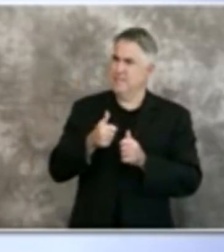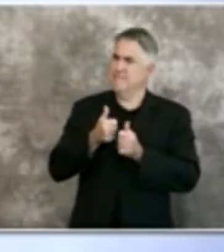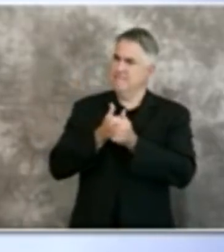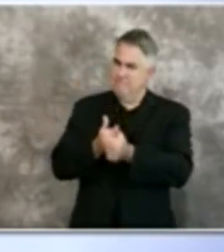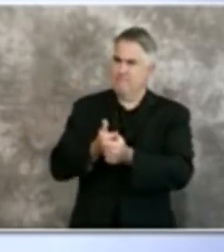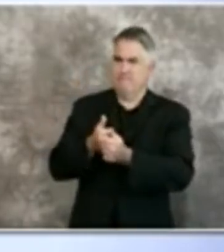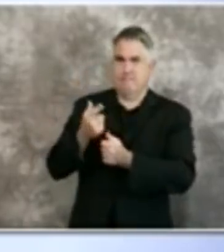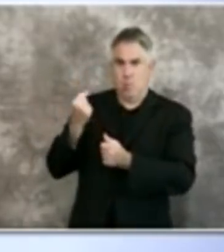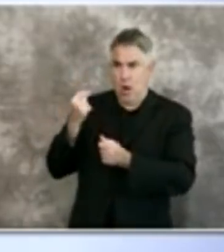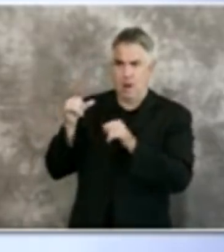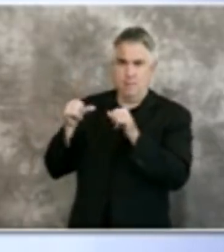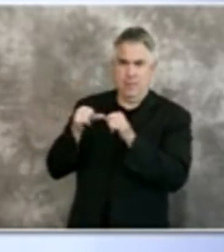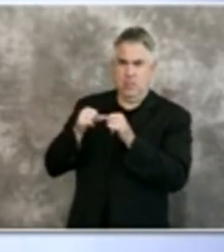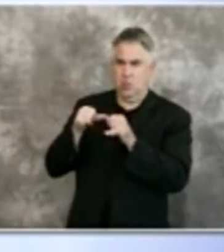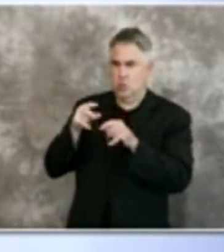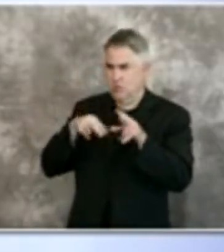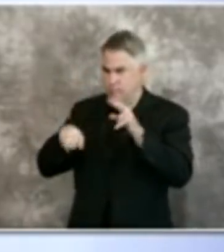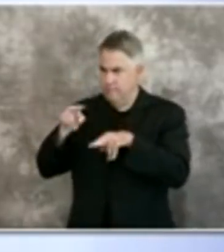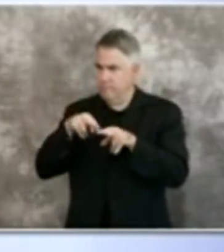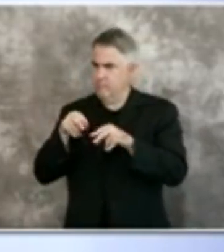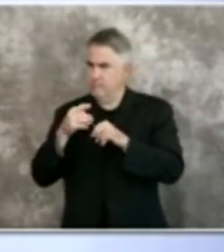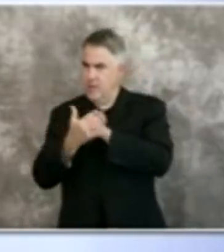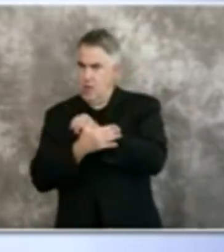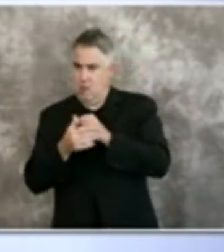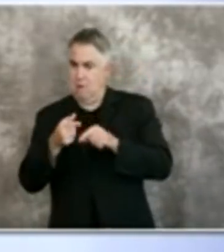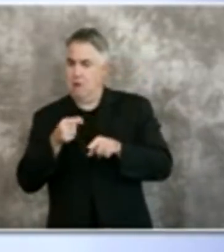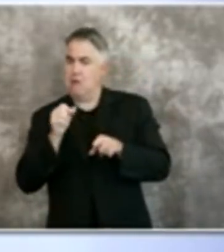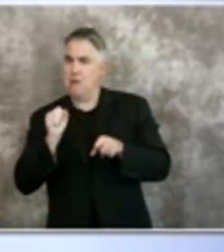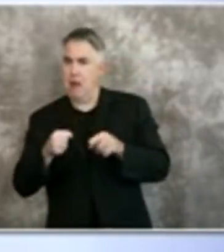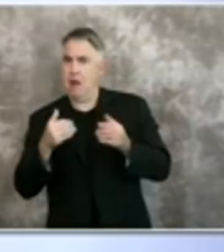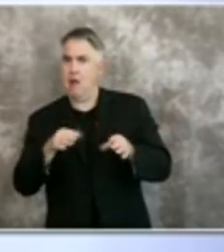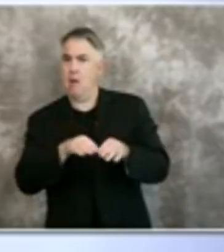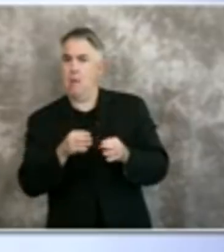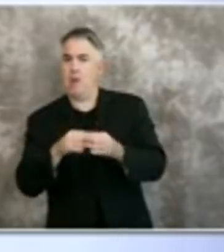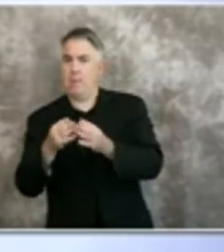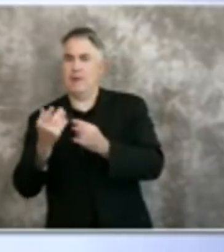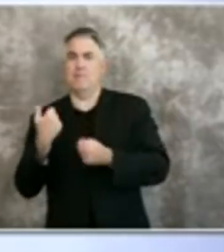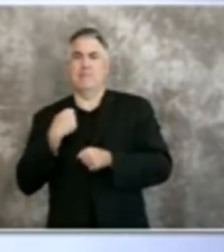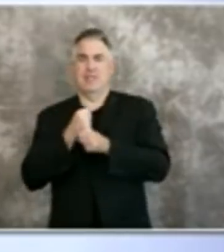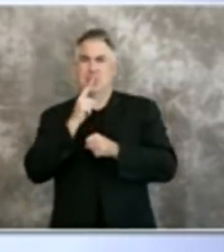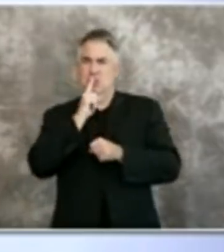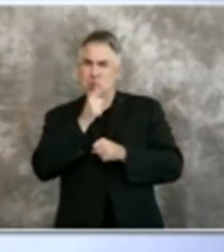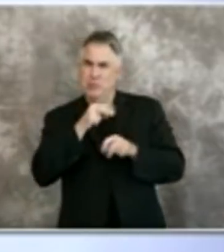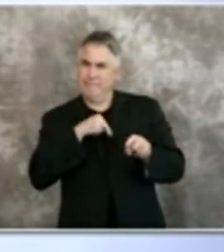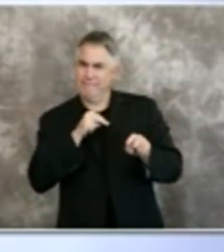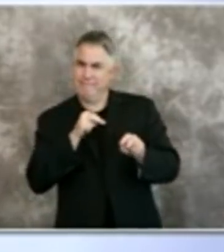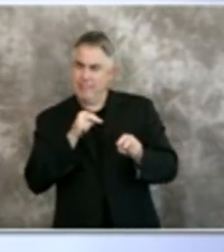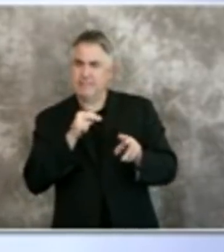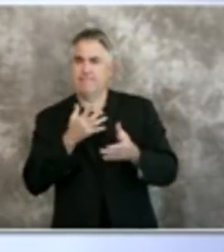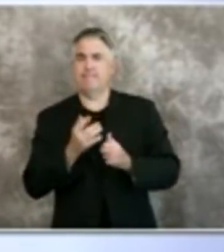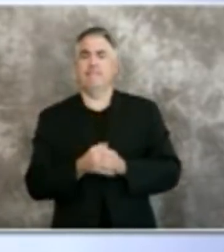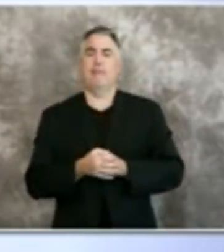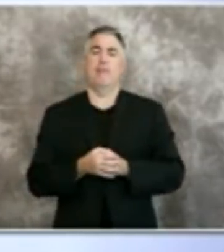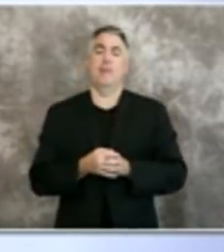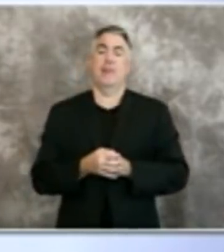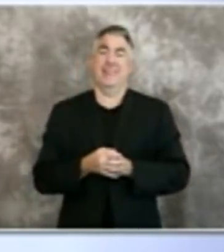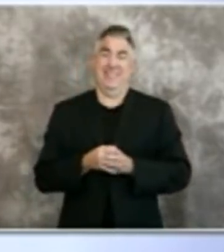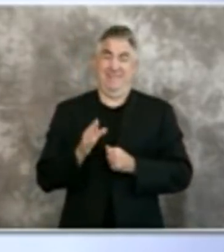REOPENING OF OUR ECONOMY. BUT A LARGE PART OF THAT STRATEGY AN EFFORT WAS THE INTRODUCTION OF THE MATCH. BOTH WHAT WE MONITOR NEAR SAN DIEGO COUNTY ALONG WITH